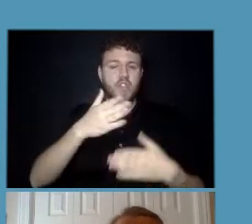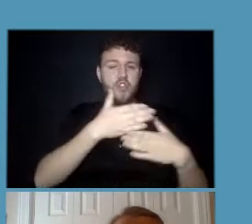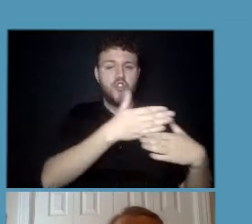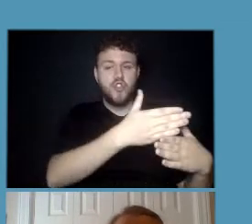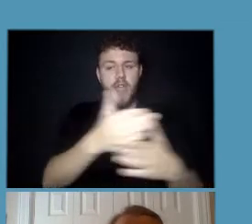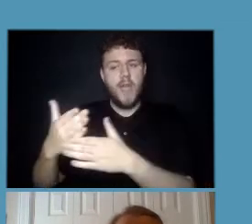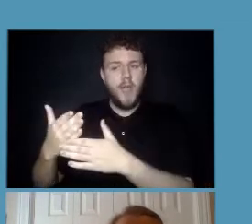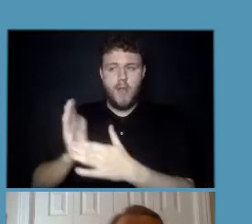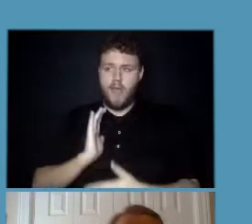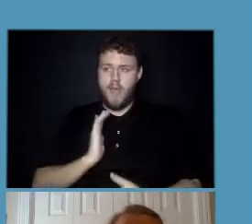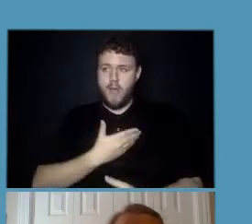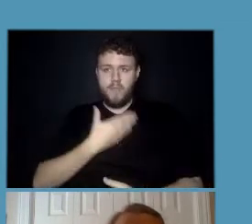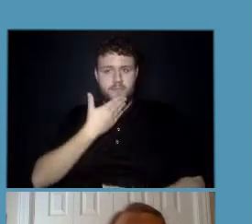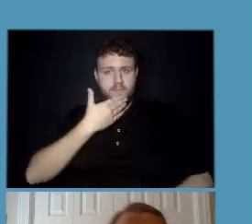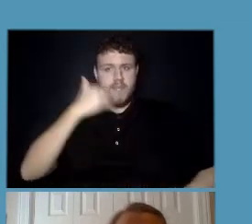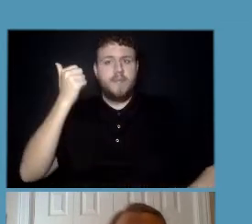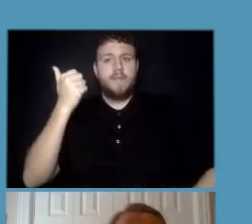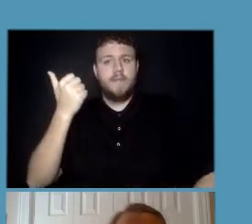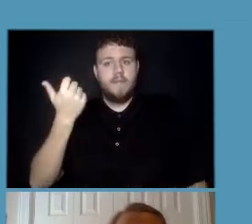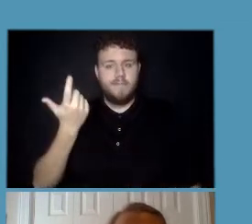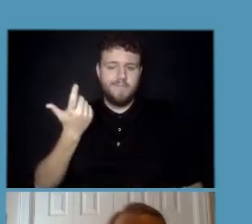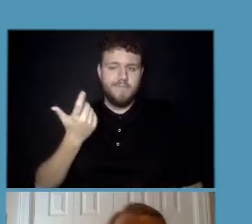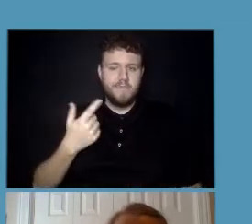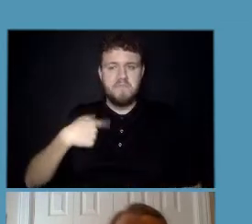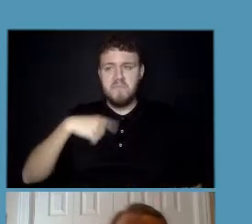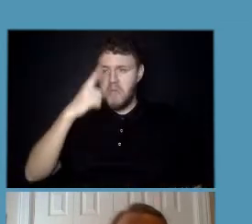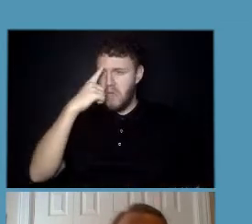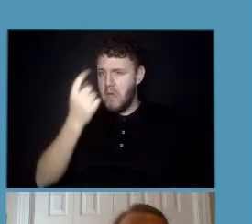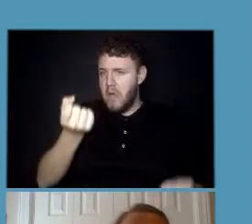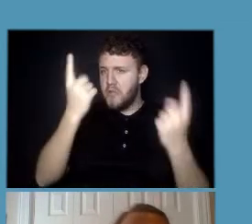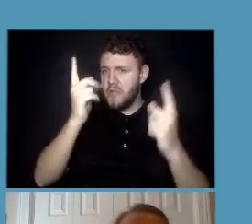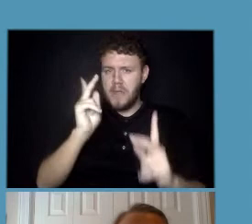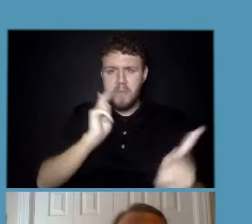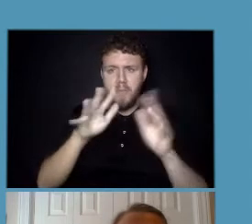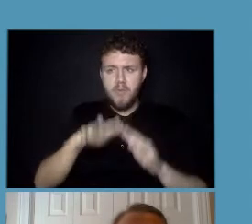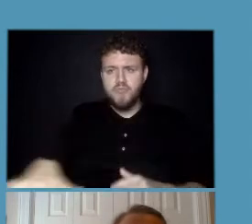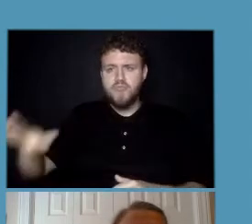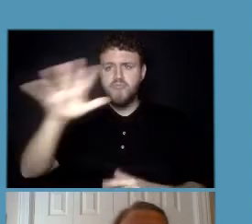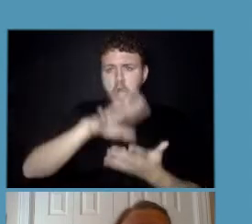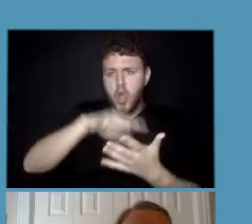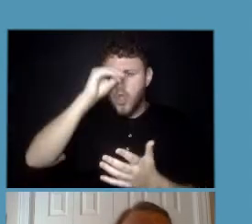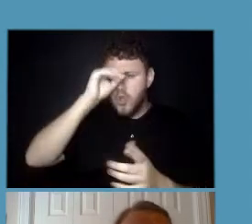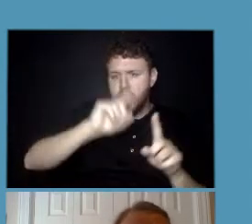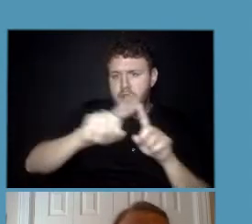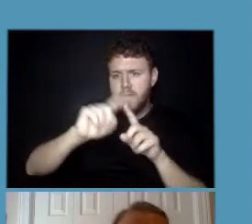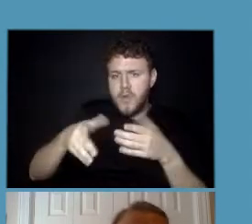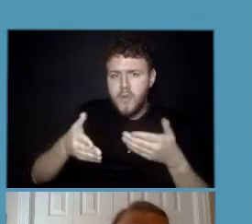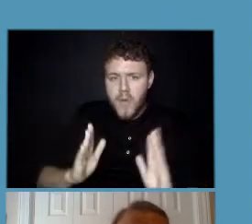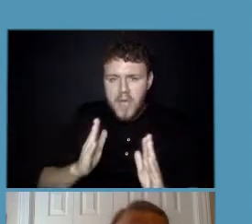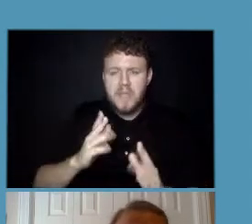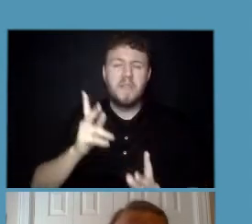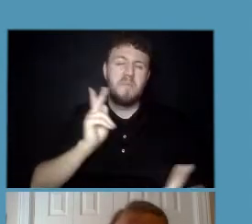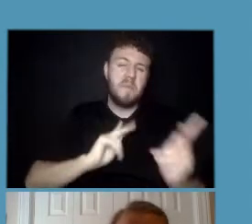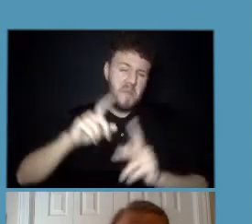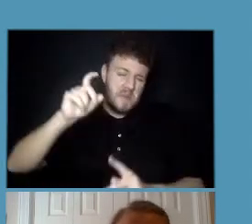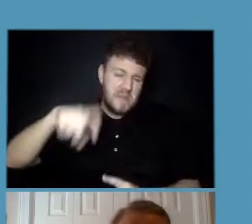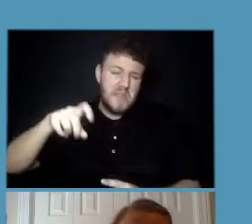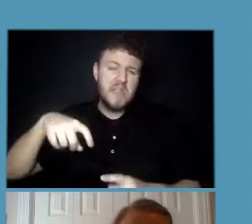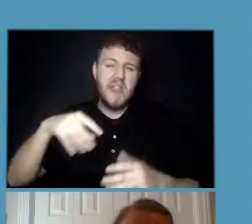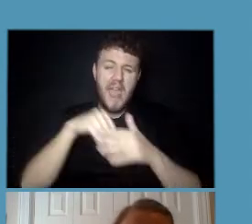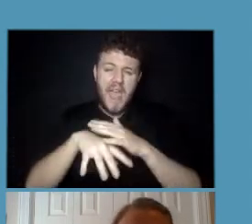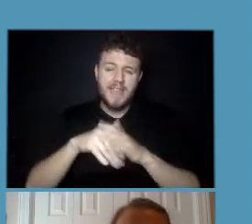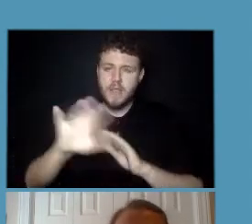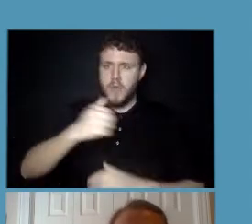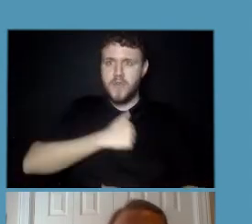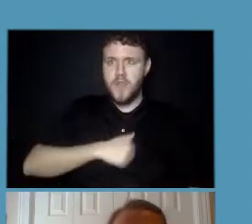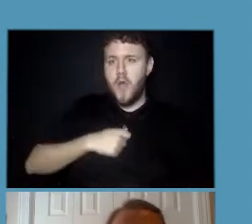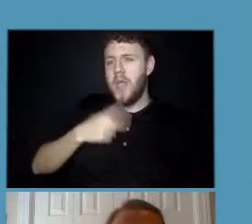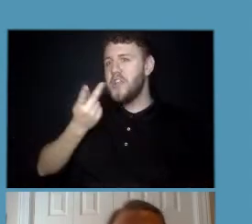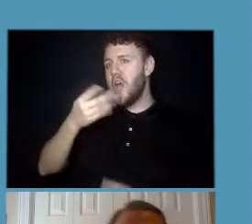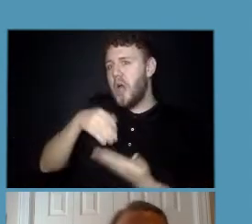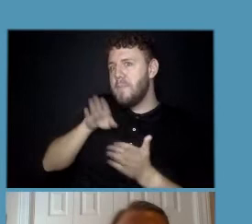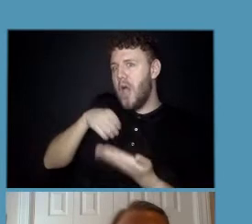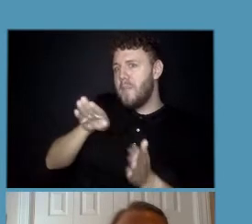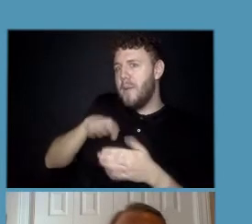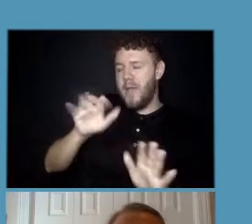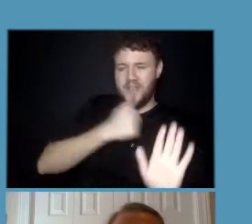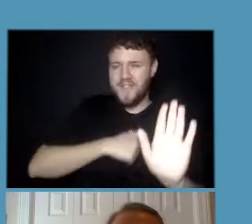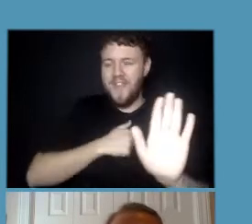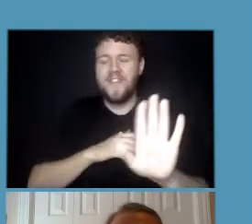can -- the understanding that people learn differently. People need access [dog Barking] -- sorry guys,